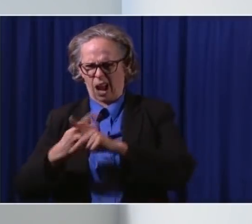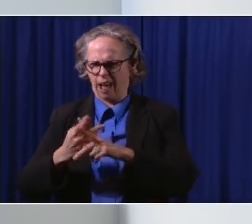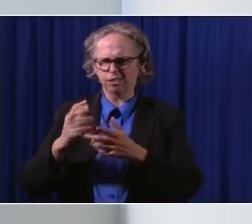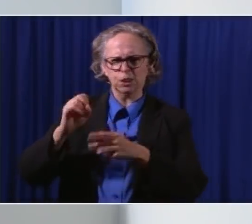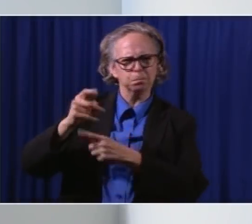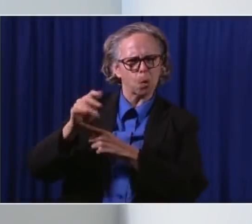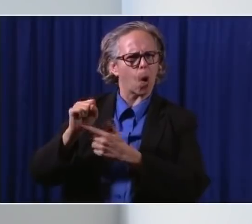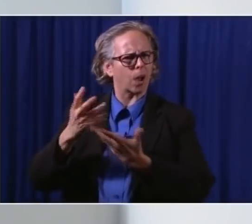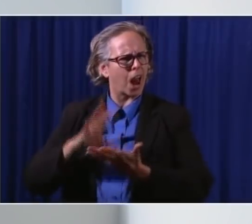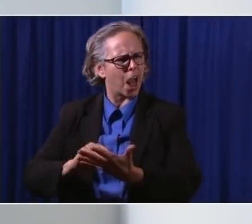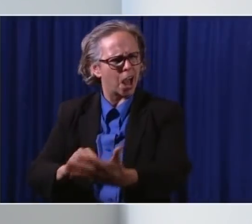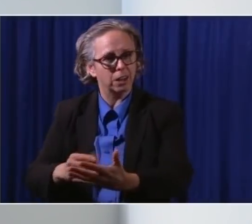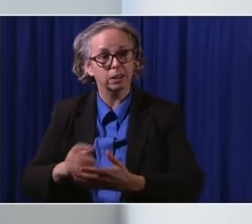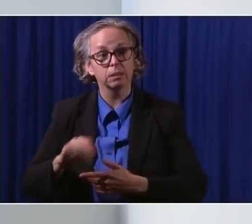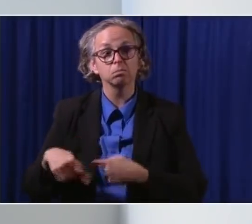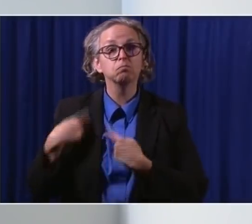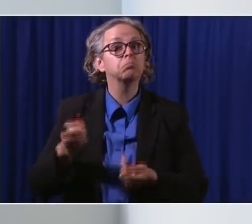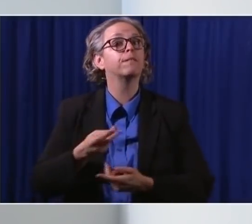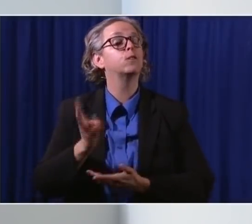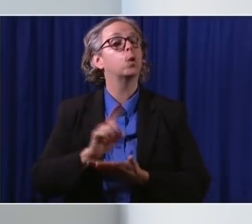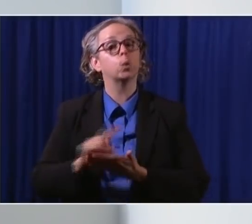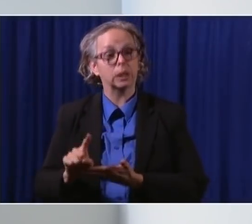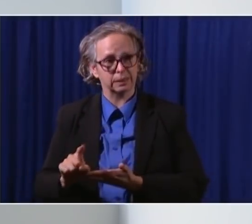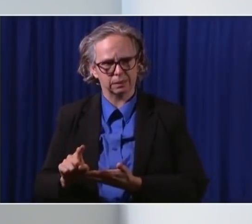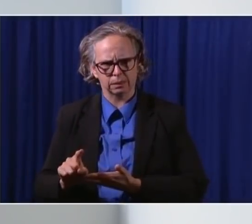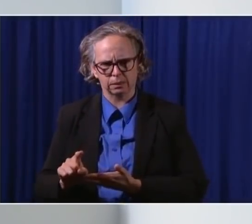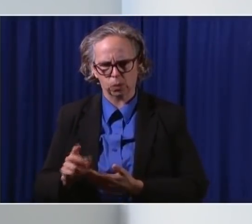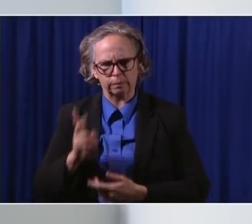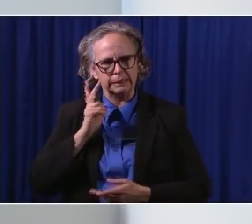LIFE SKILLS OF TEACHING OUR YOUNG PEOPLE TEAMWORK AND DISCIPLINE AND THE COMPETITIVENESS IN THE GRID AND